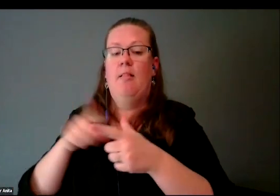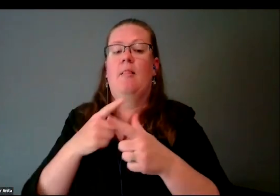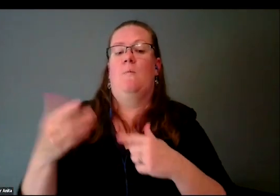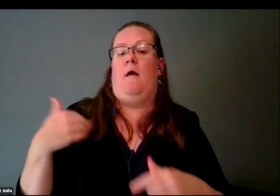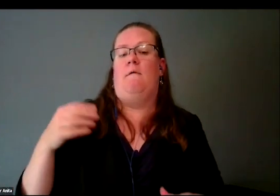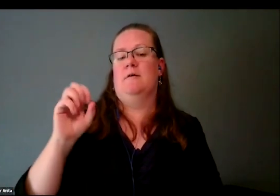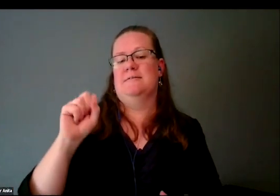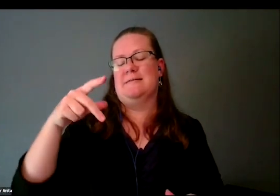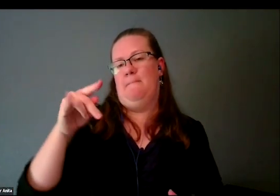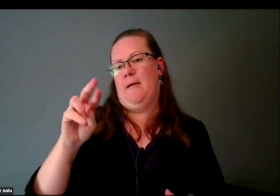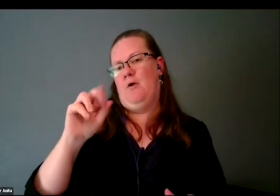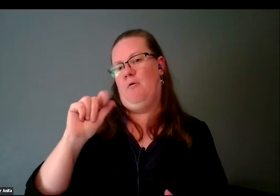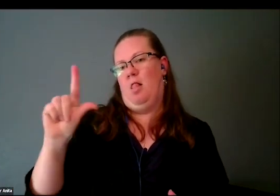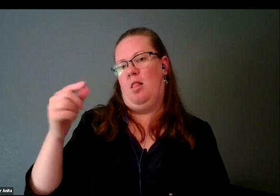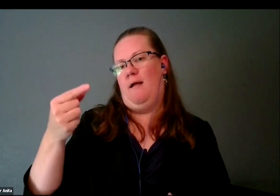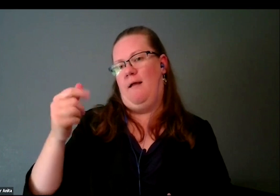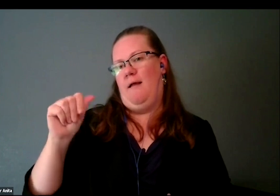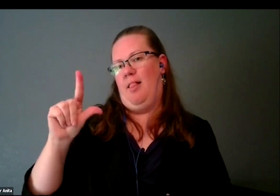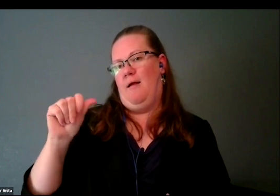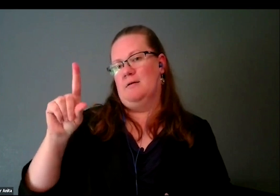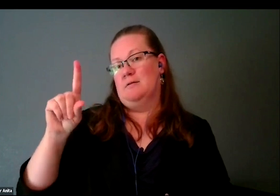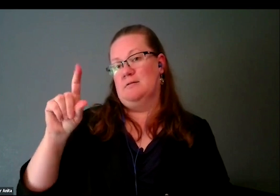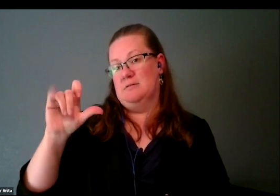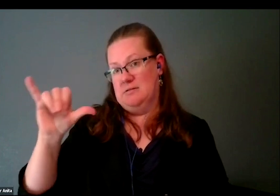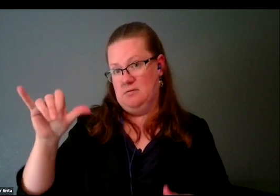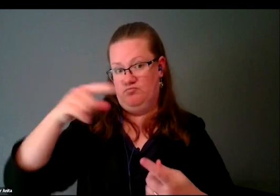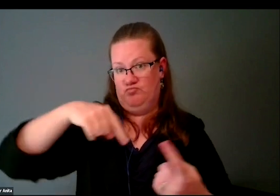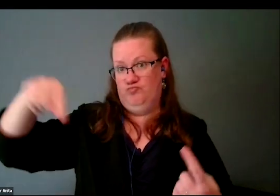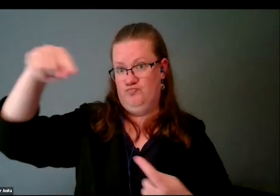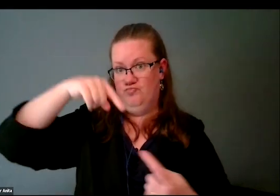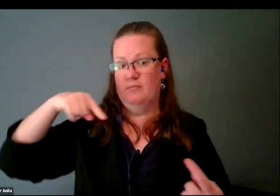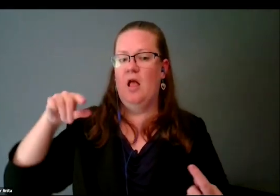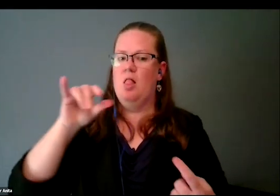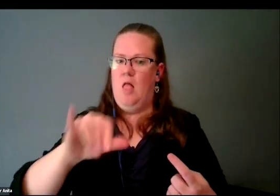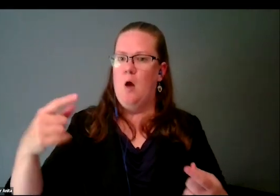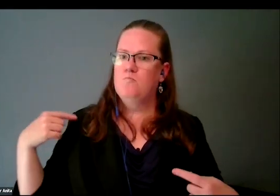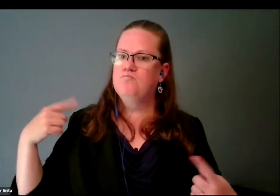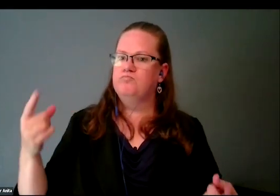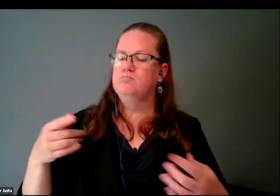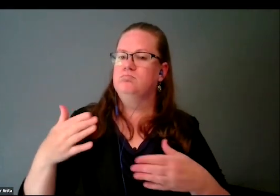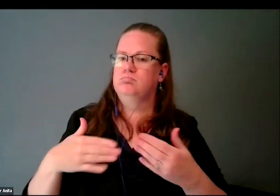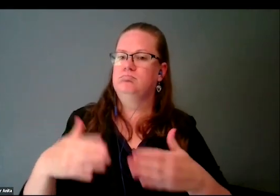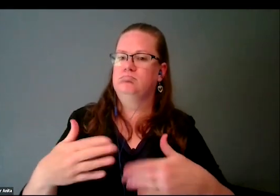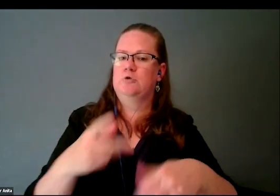These spiral galaxy models went through the traditional lithophane approach and then I took them